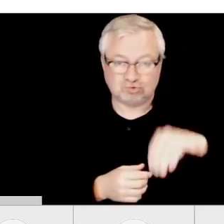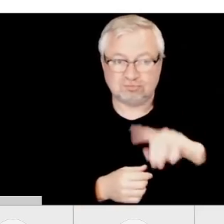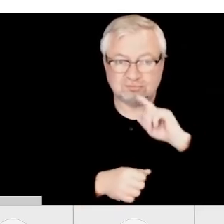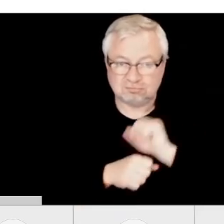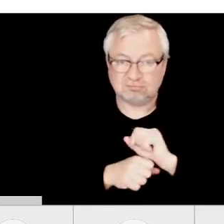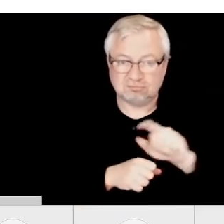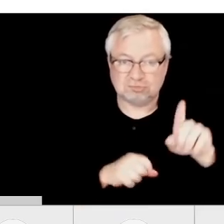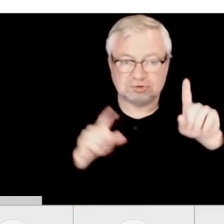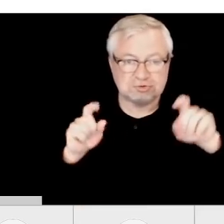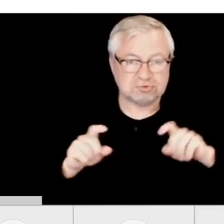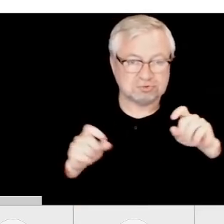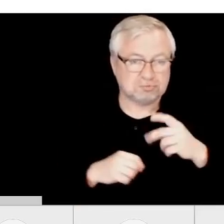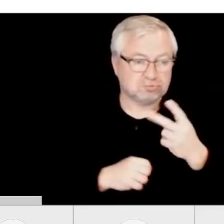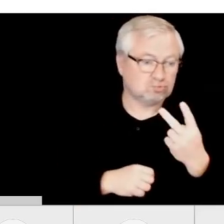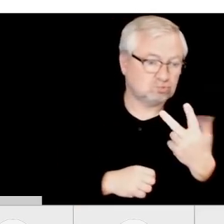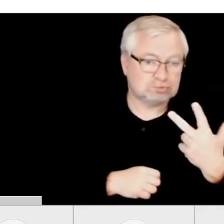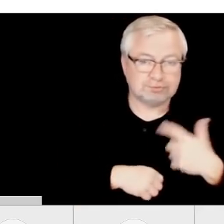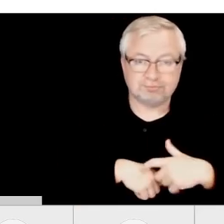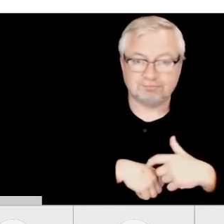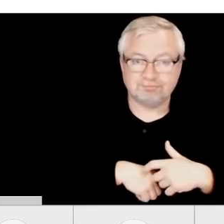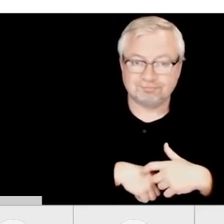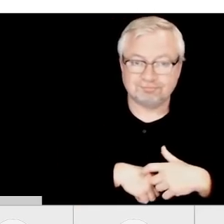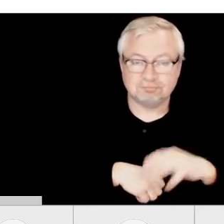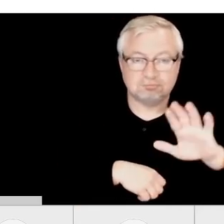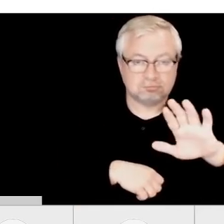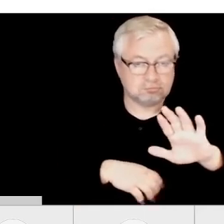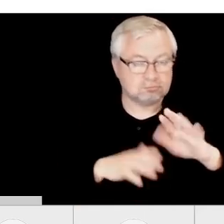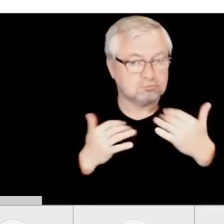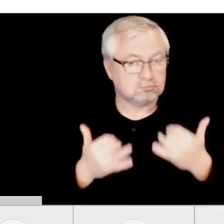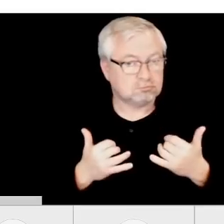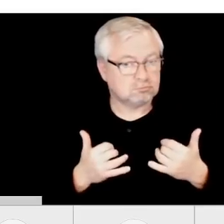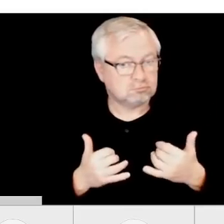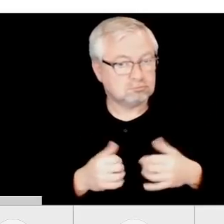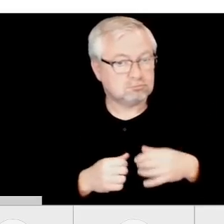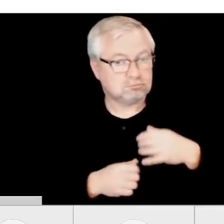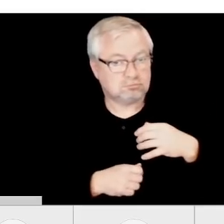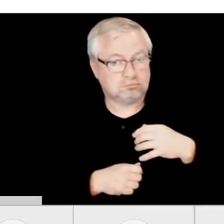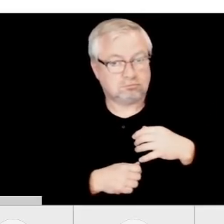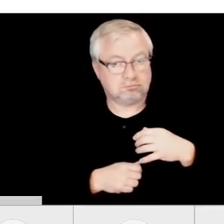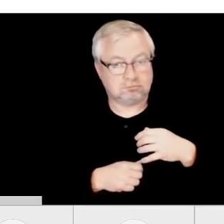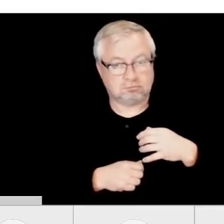So to the extent they are kind of remaining in those space we don't take